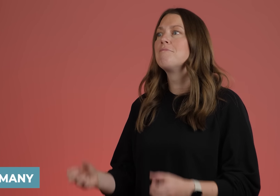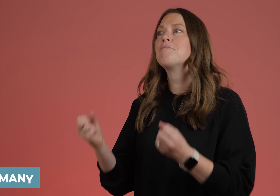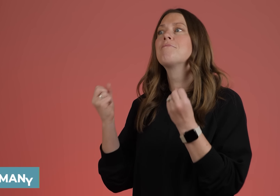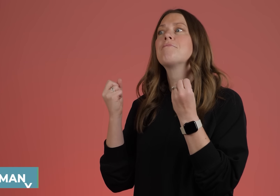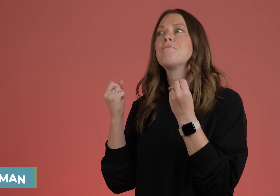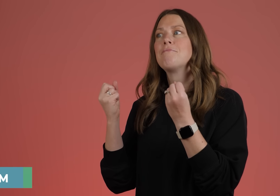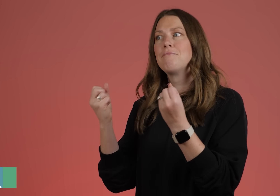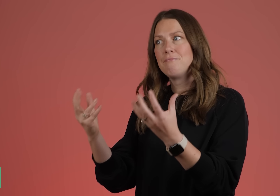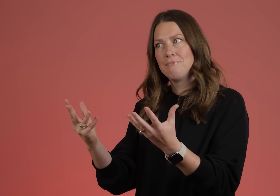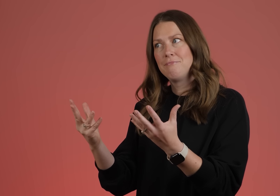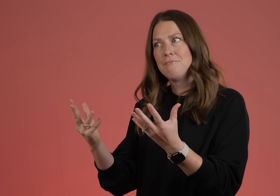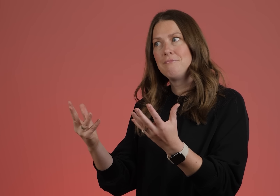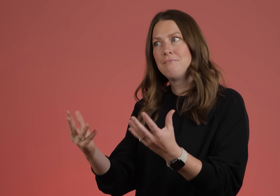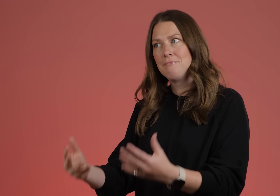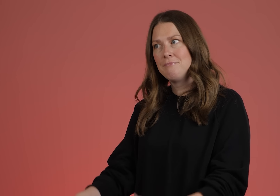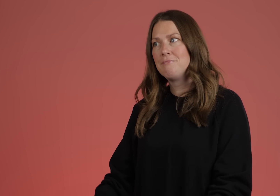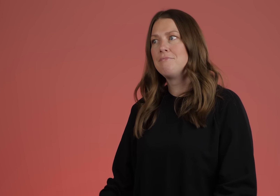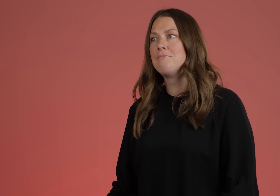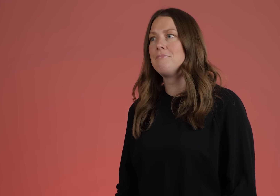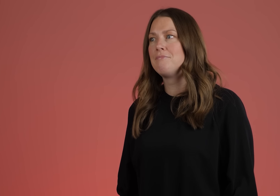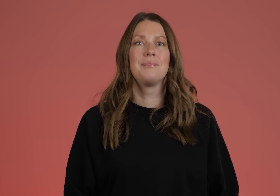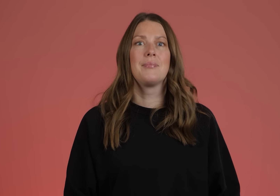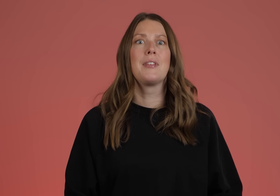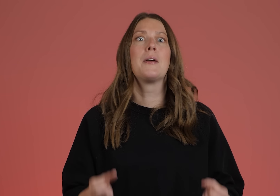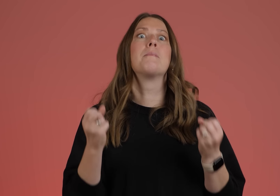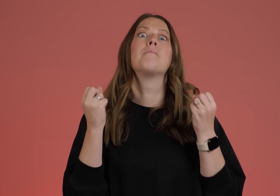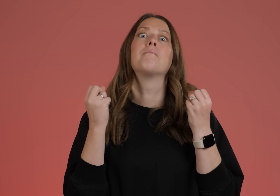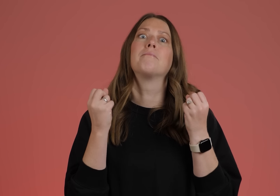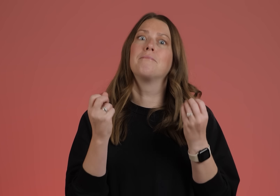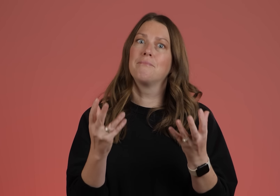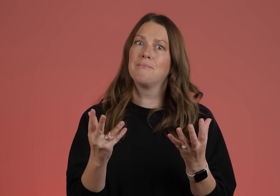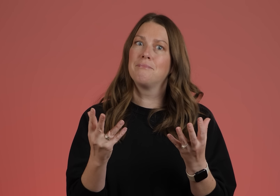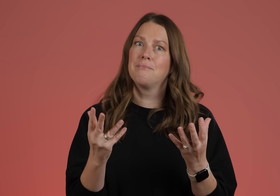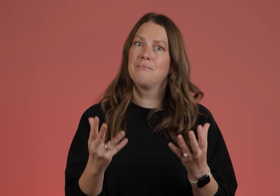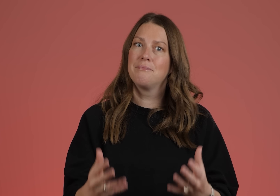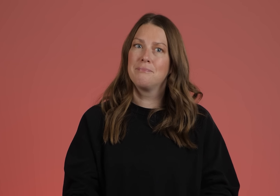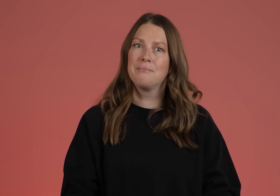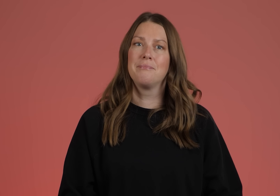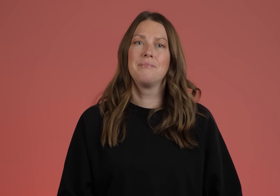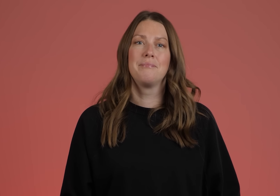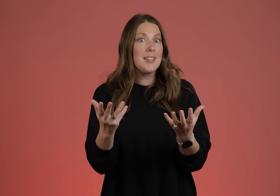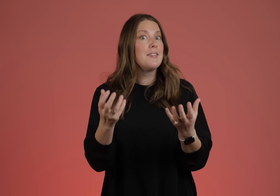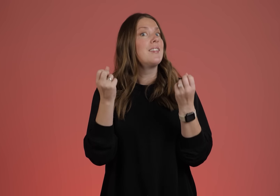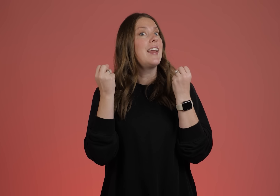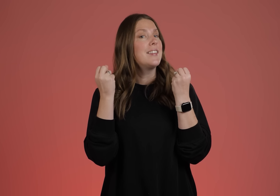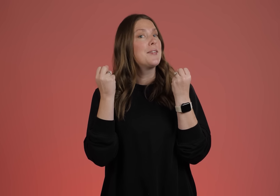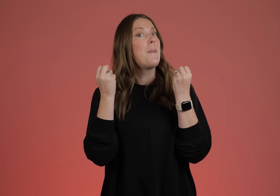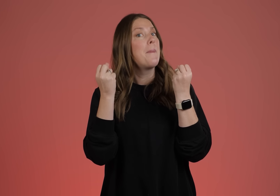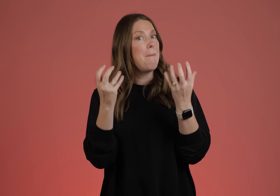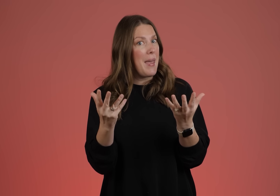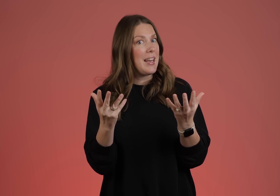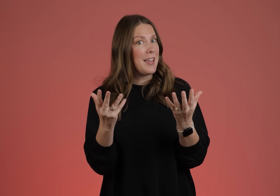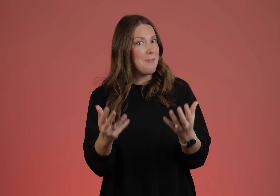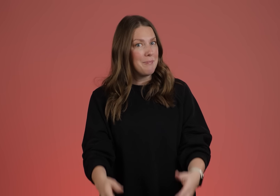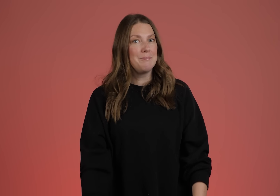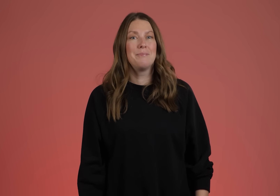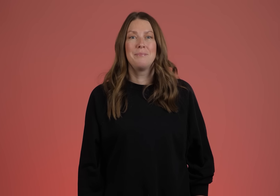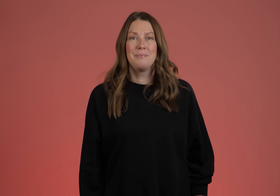You have fists that open up into the lot It's many